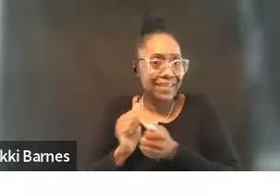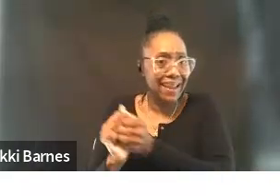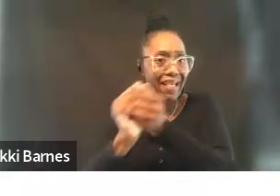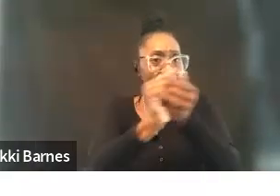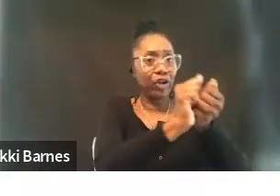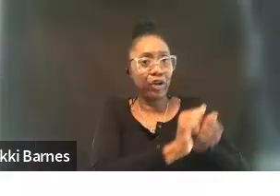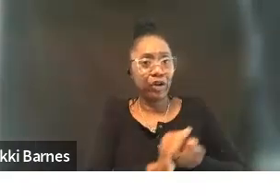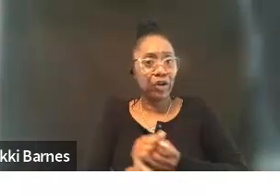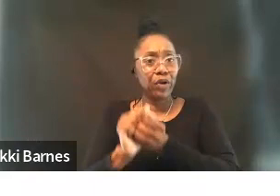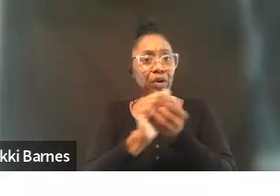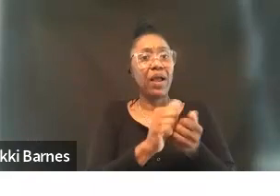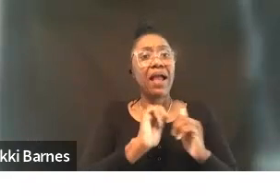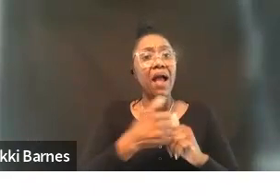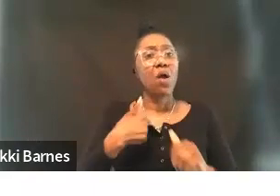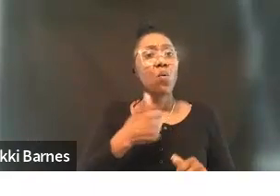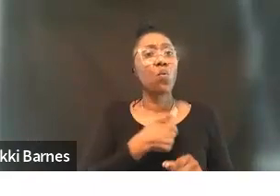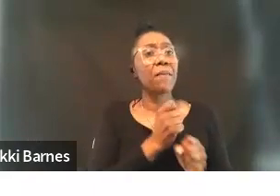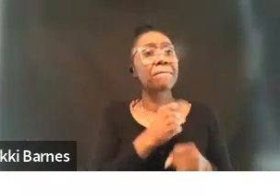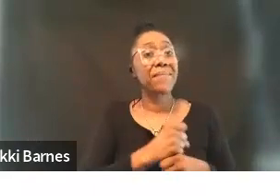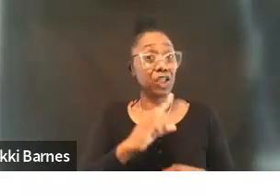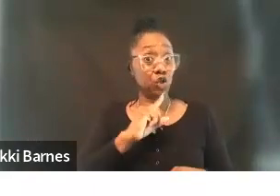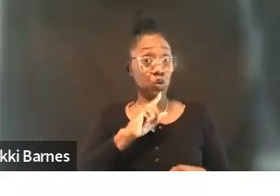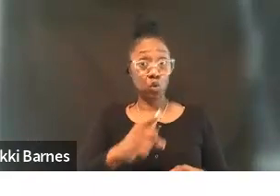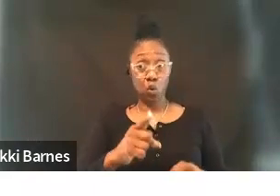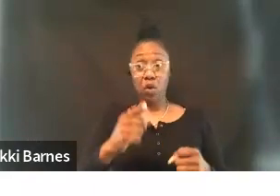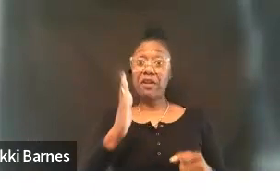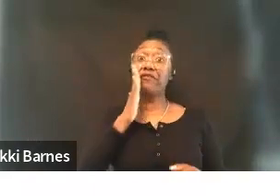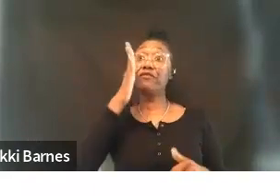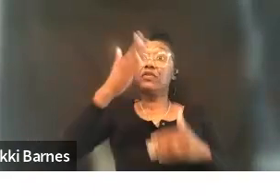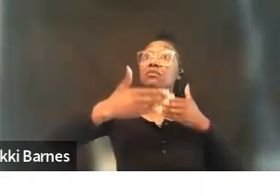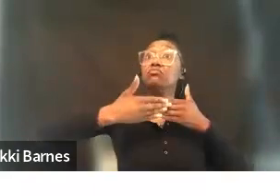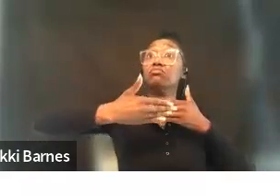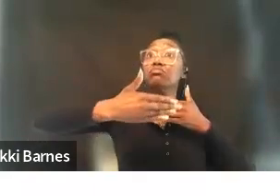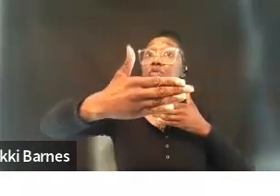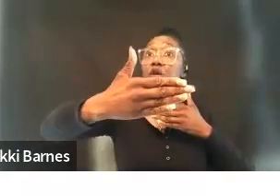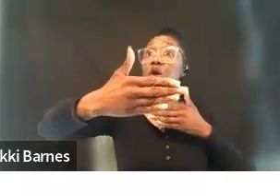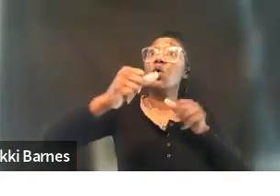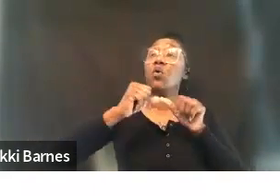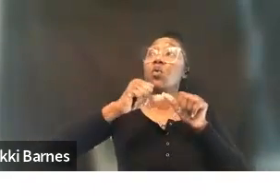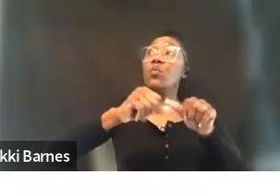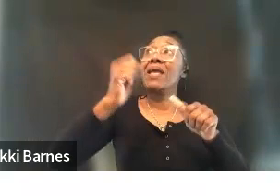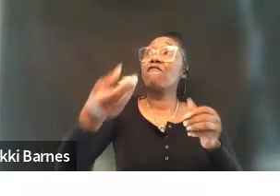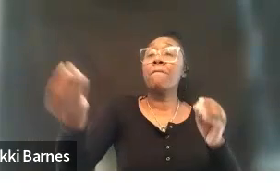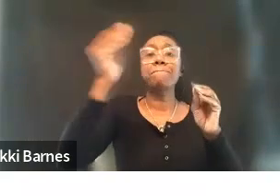And then how do we make sure that it moving forward, we have ongoing stakeholder group and feedback sessions.